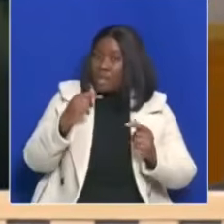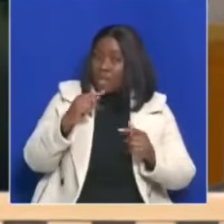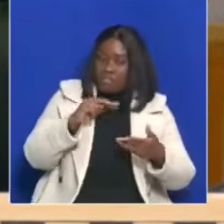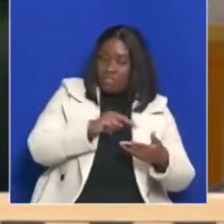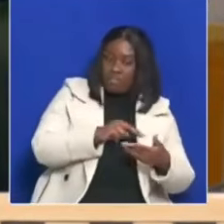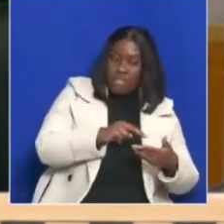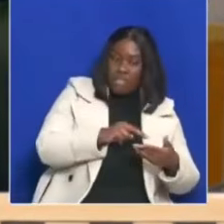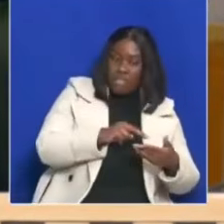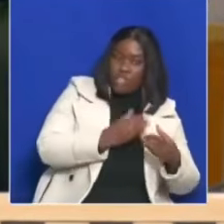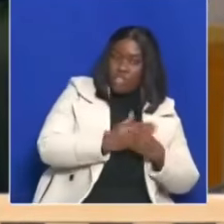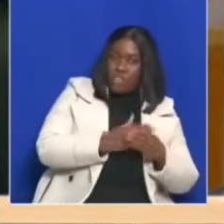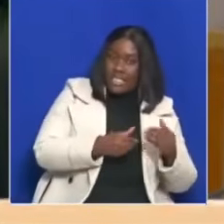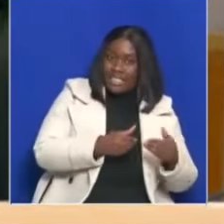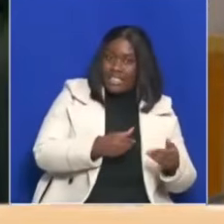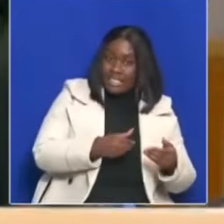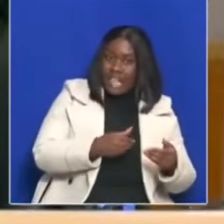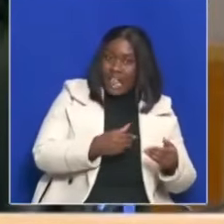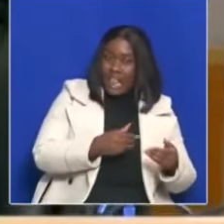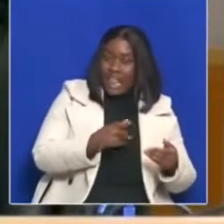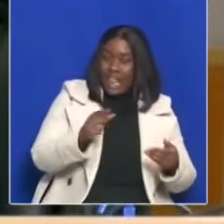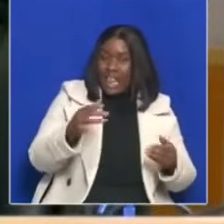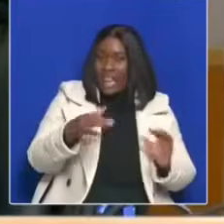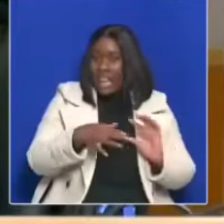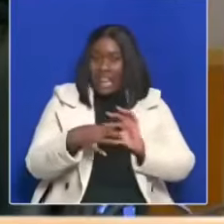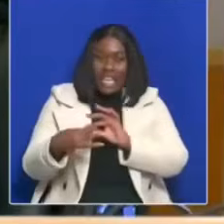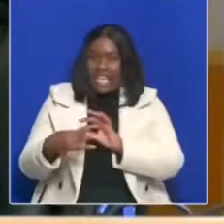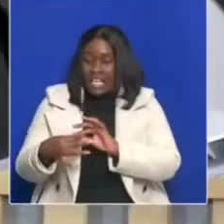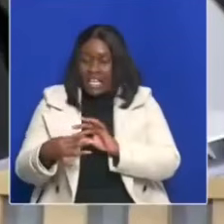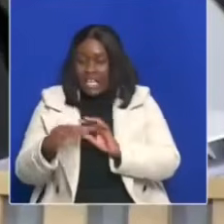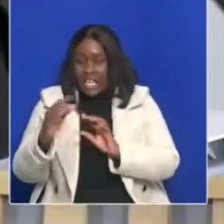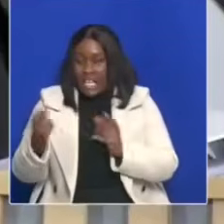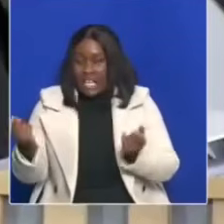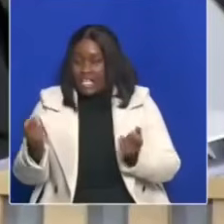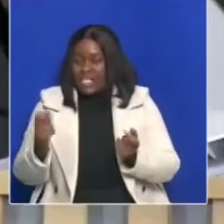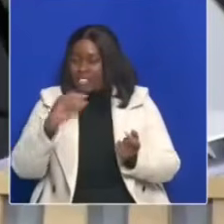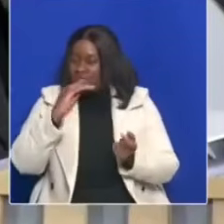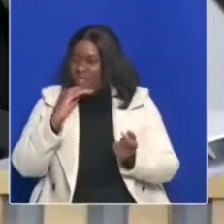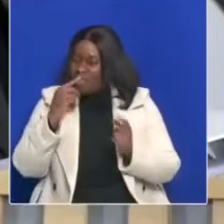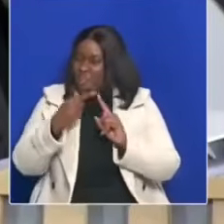the desist with that dock at what point are you making? Well, well, the cases that we have looked